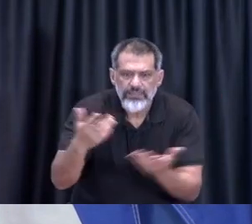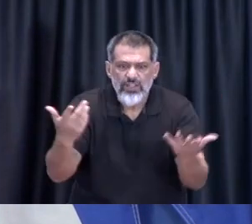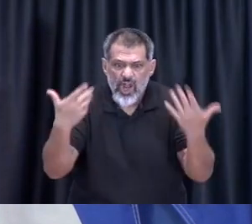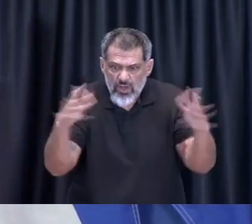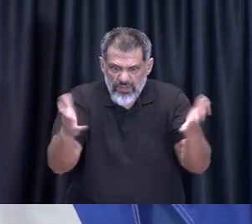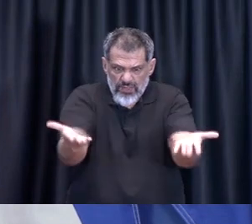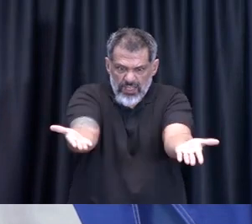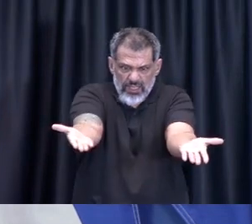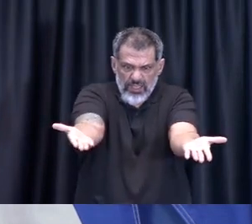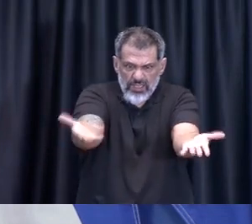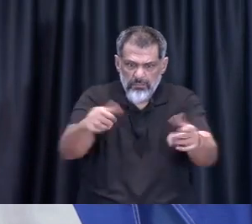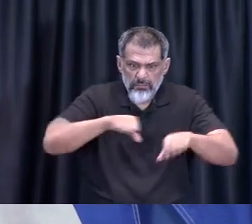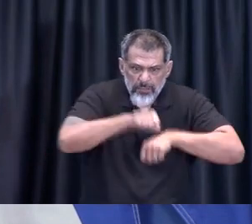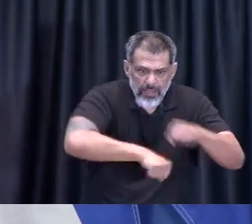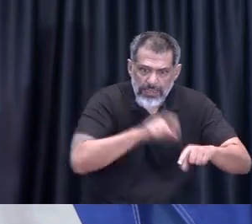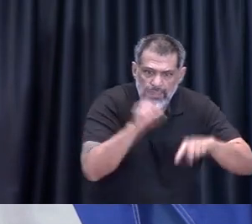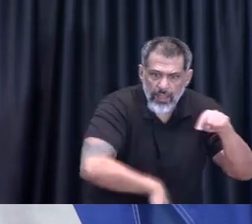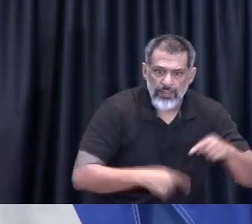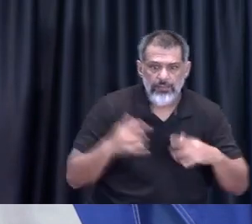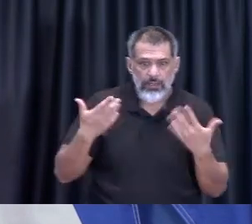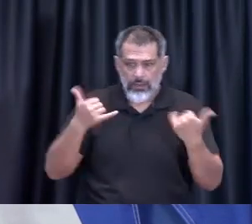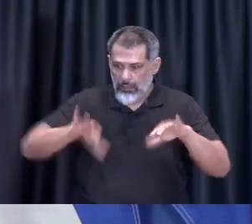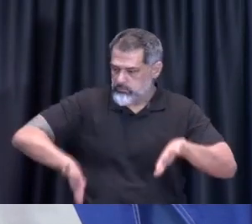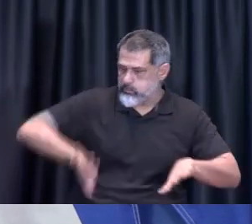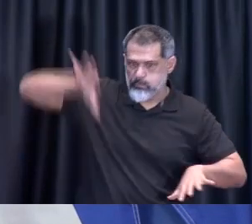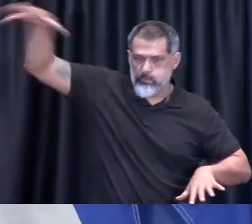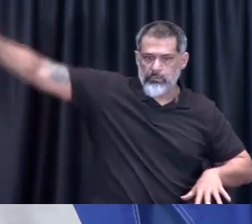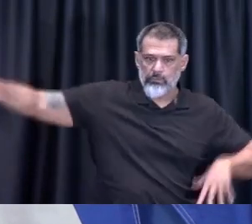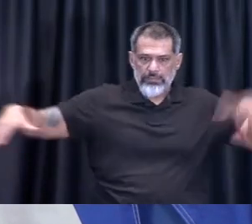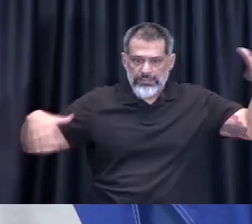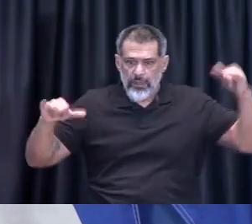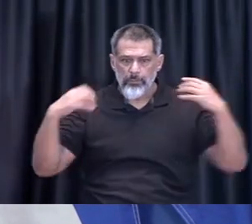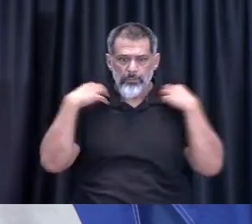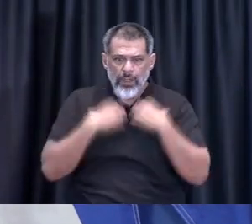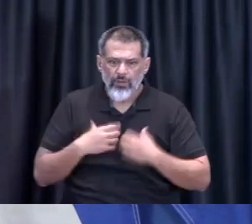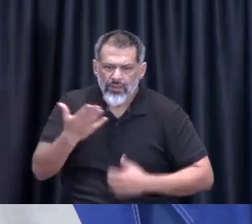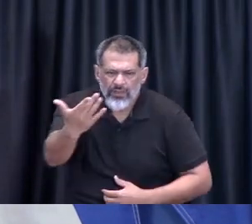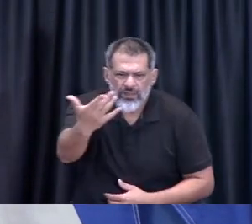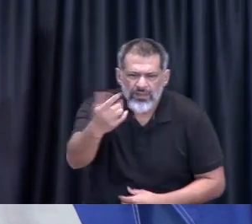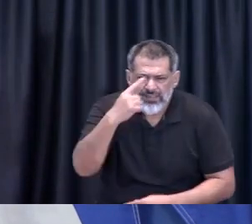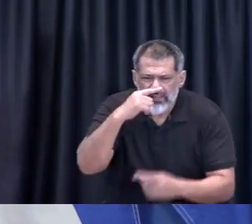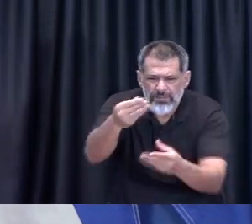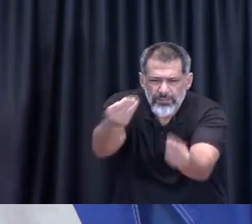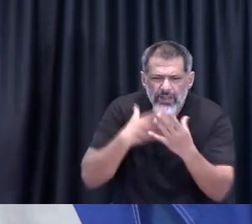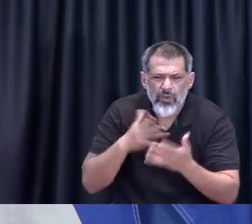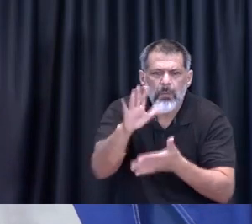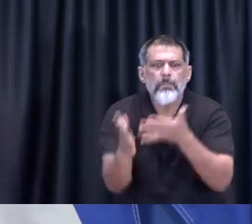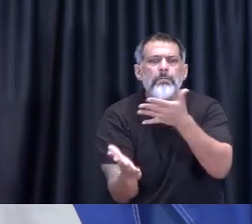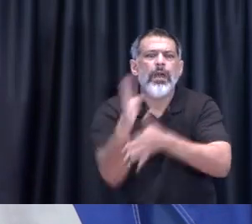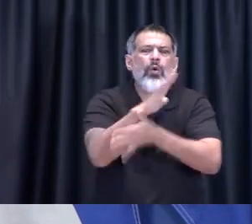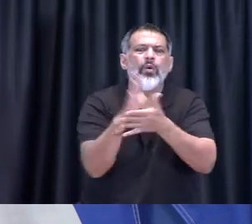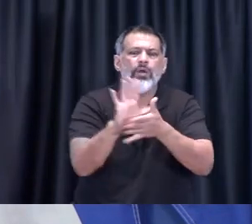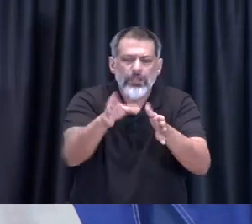I'm hoping Mayor Tory and anybody else who wants to can talk about the prioritization of vehicle lanes over pedestrian and bike